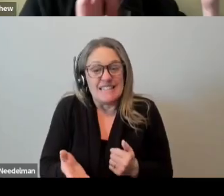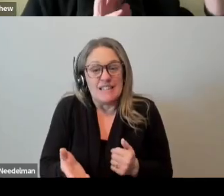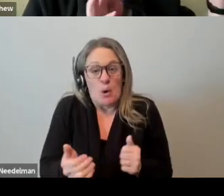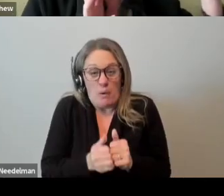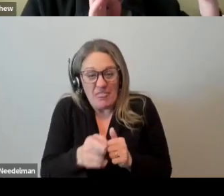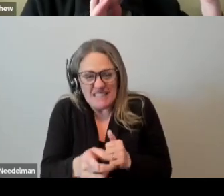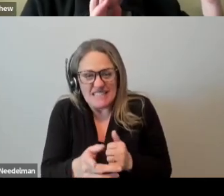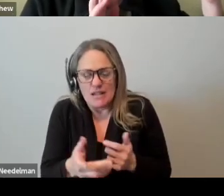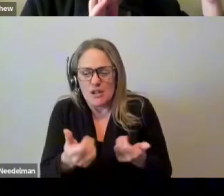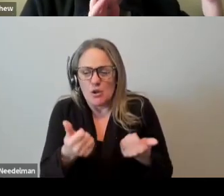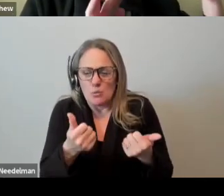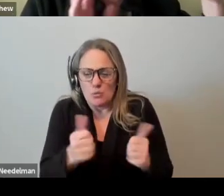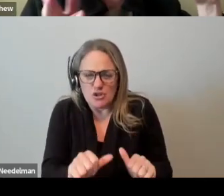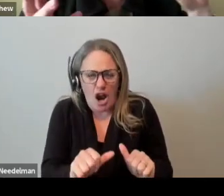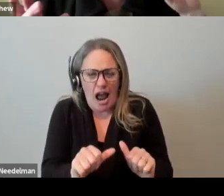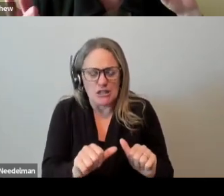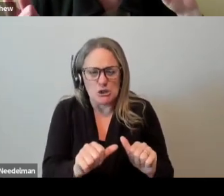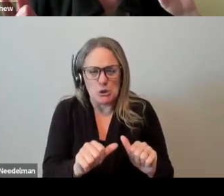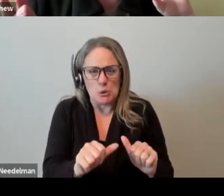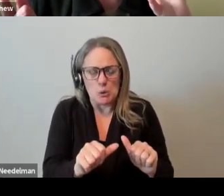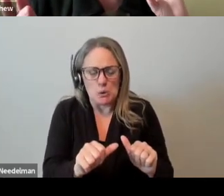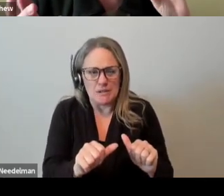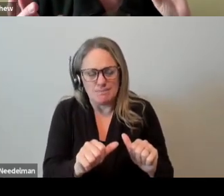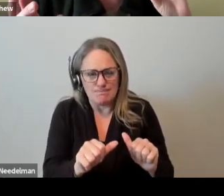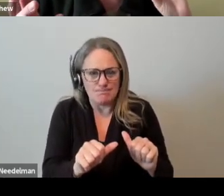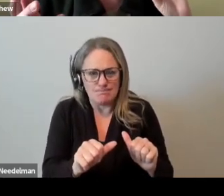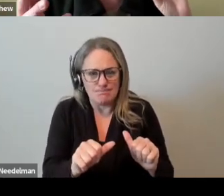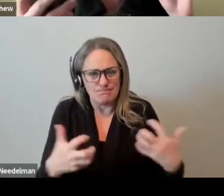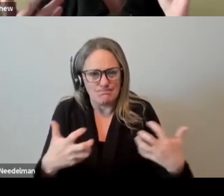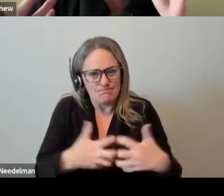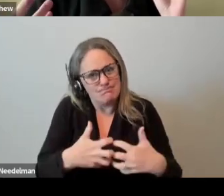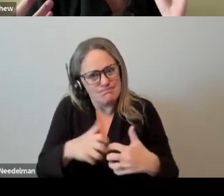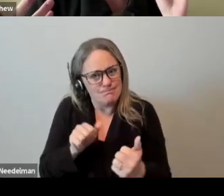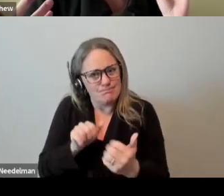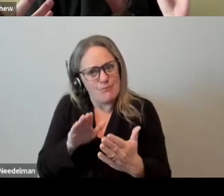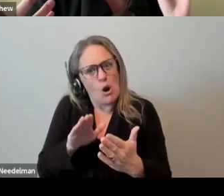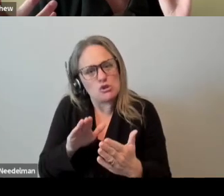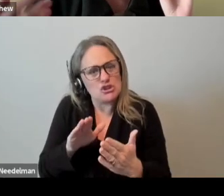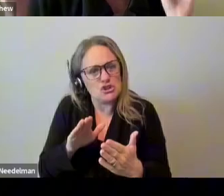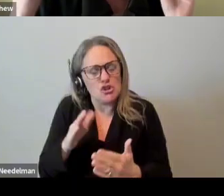we try to tidy things up in ways that actually get us away from listening to disabled people